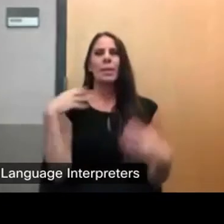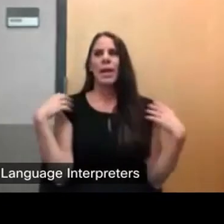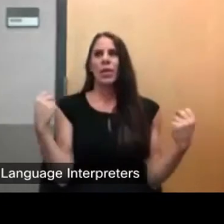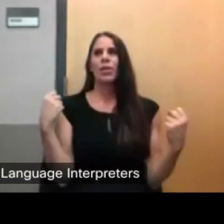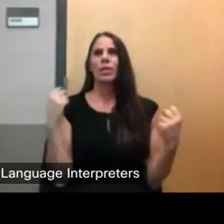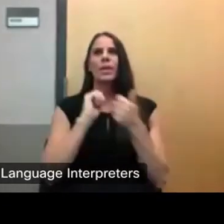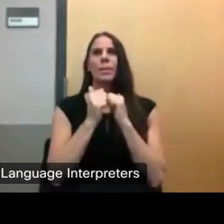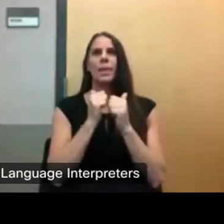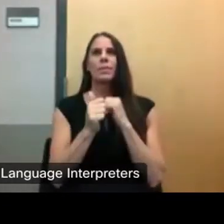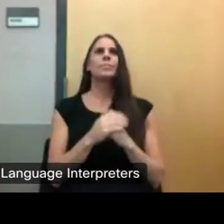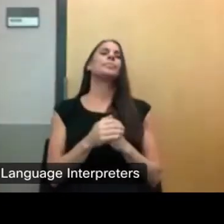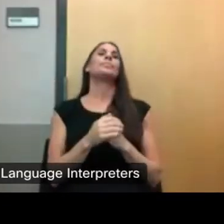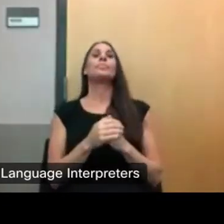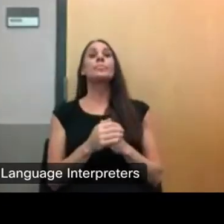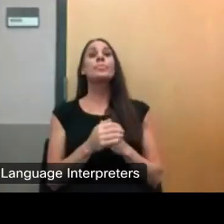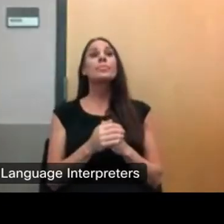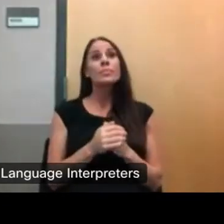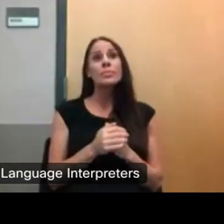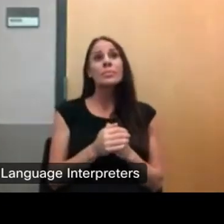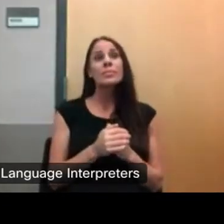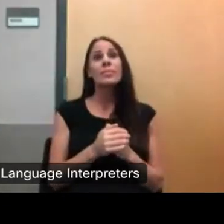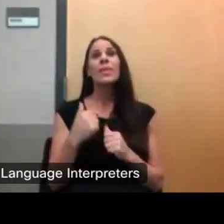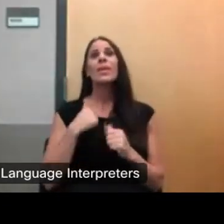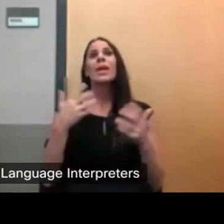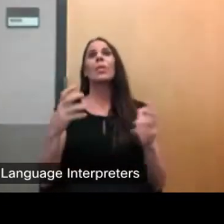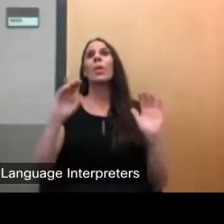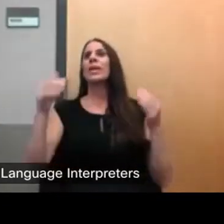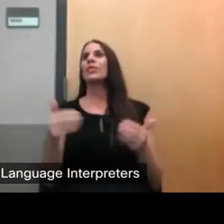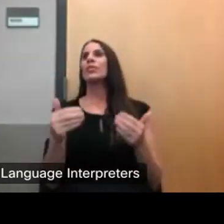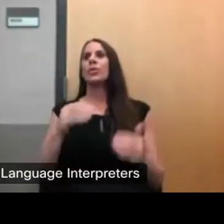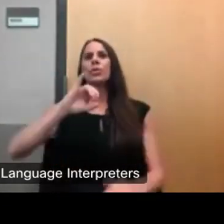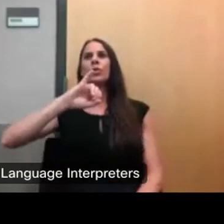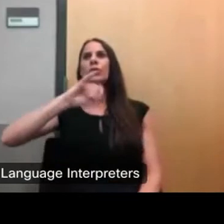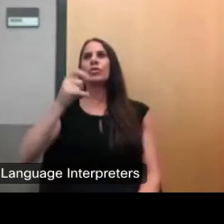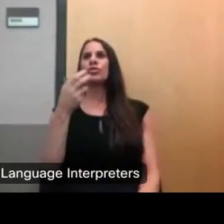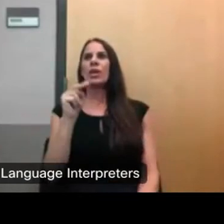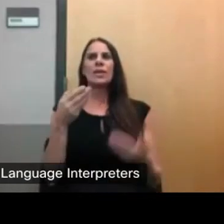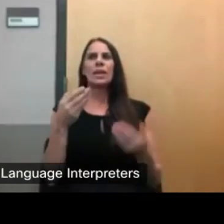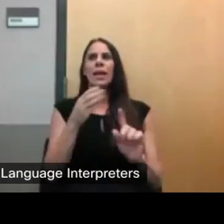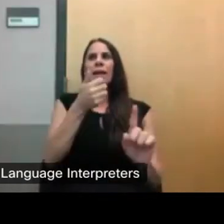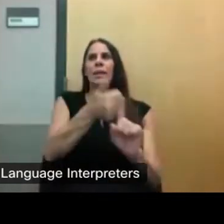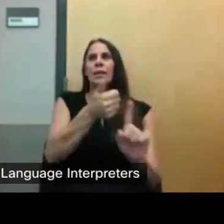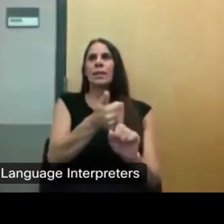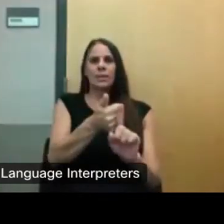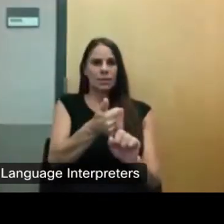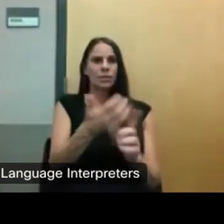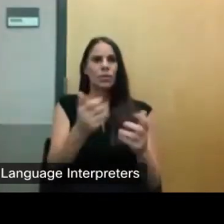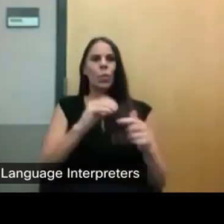Well, it is, my PowerPoint is being pulled down. I also want to introduce, let let Jason introduce himself and Jason. Do you really want to add your 1st thoughts on kind of social